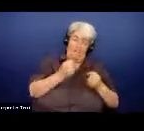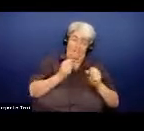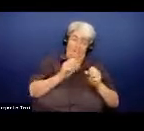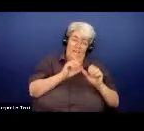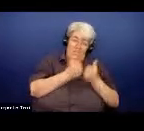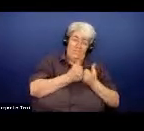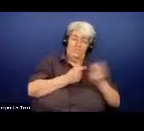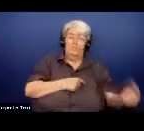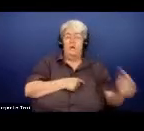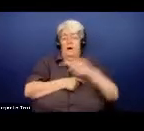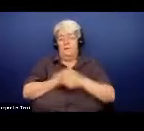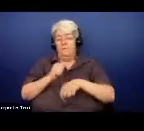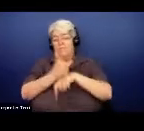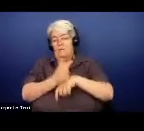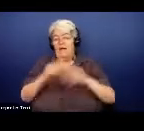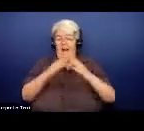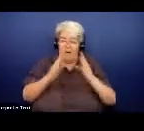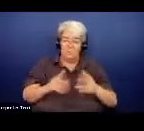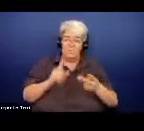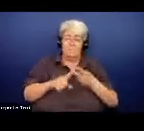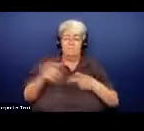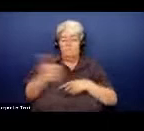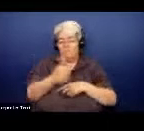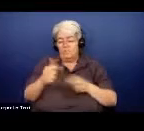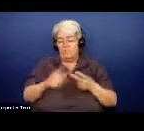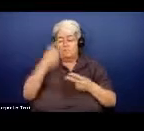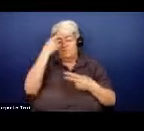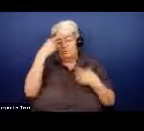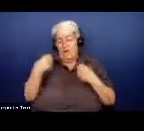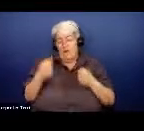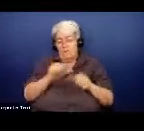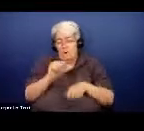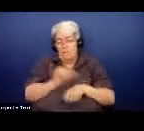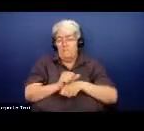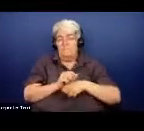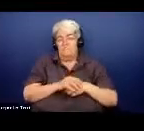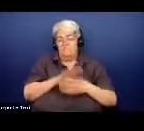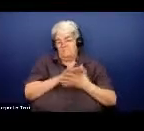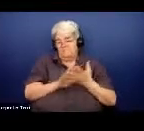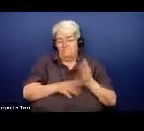around housing and transportation and mental health appointments and still a lot of work